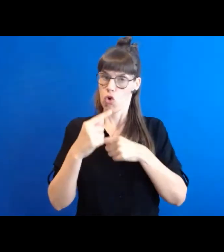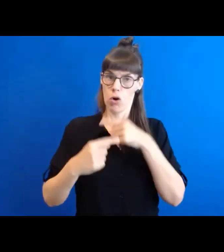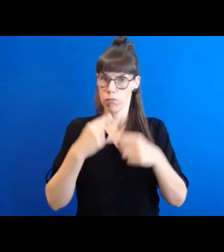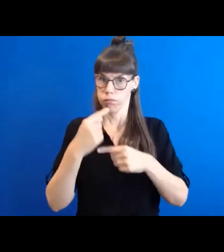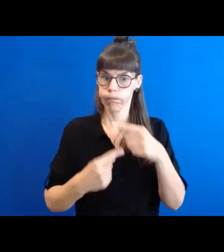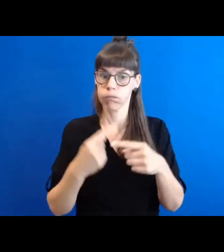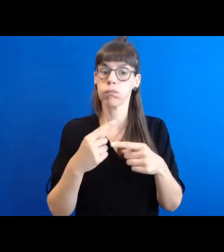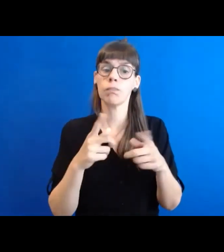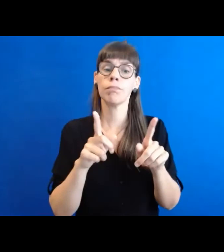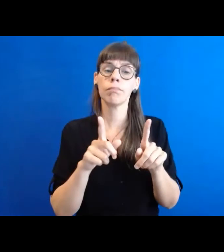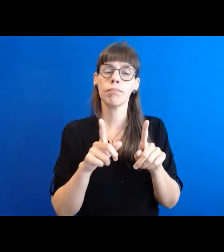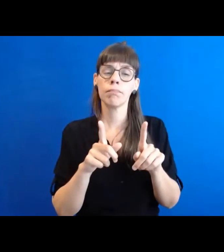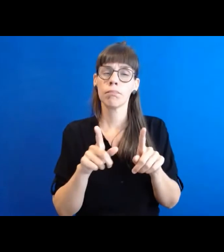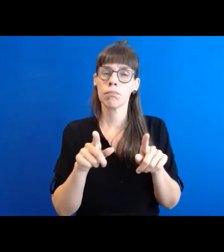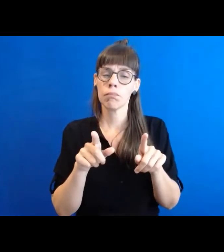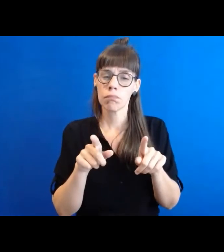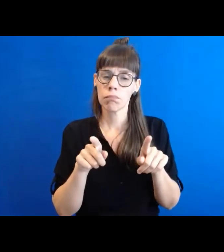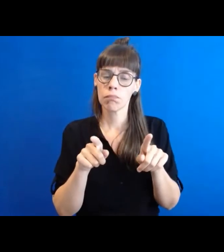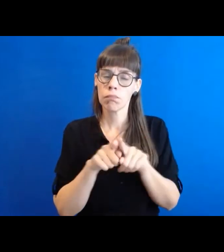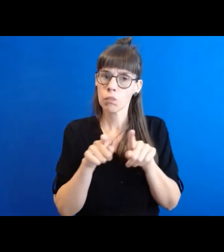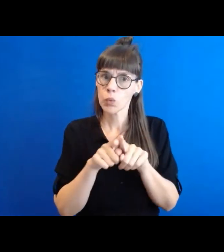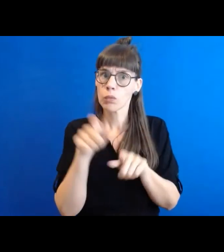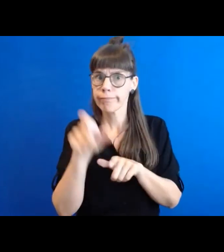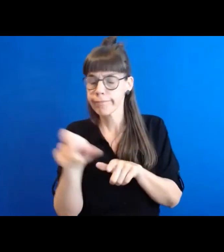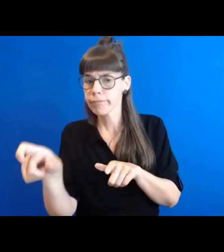so the disability -- was developed in 2020